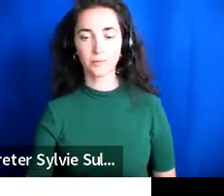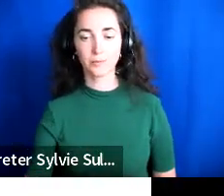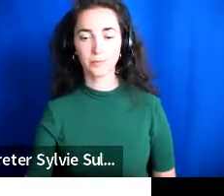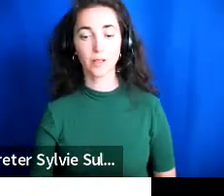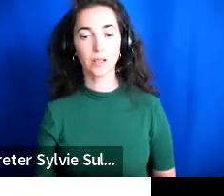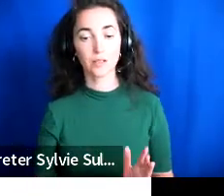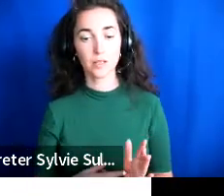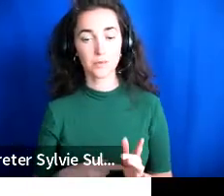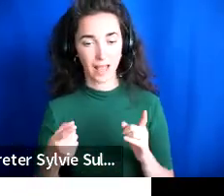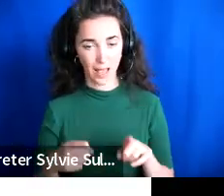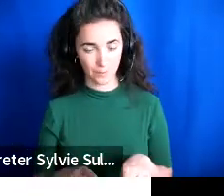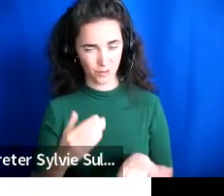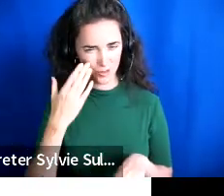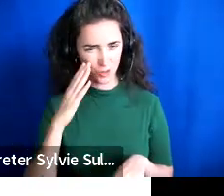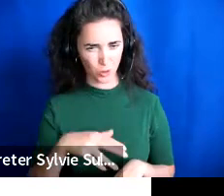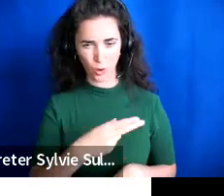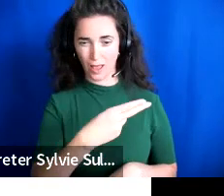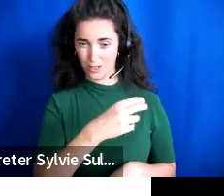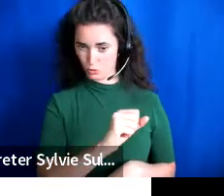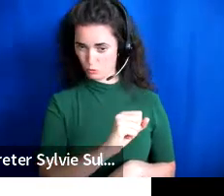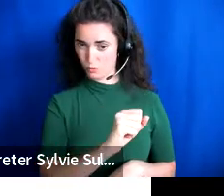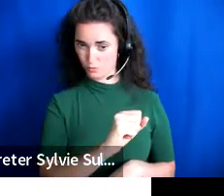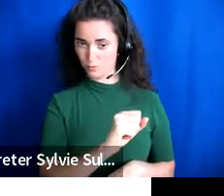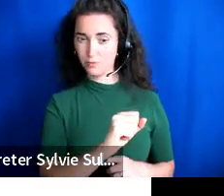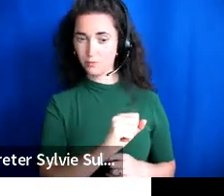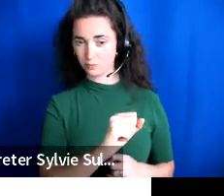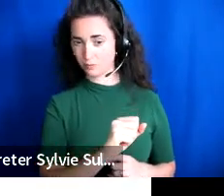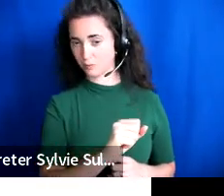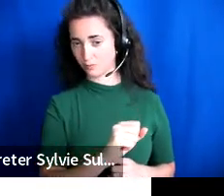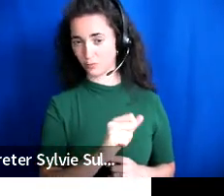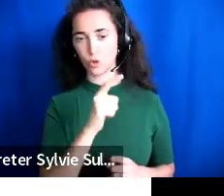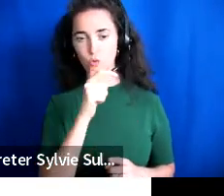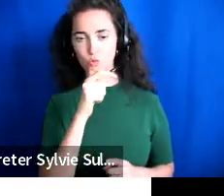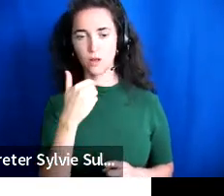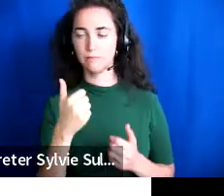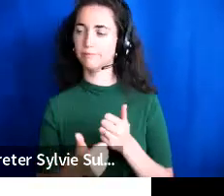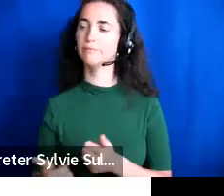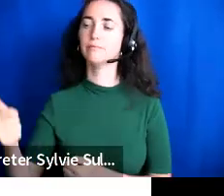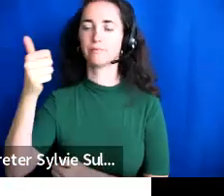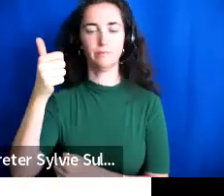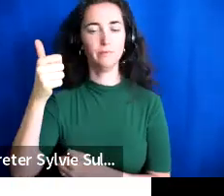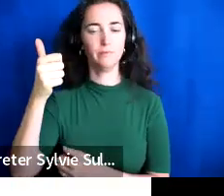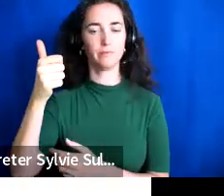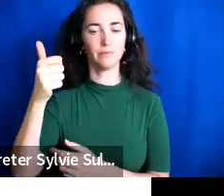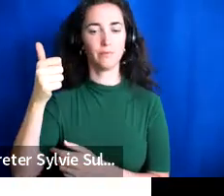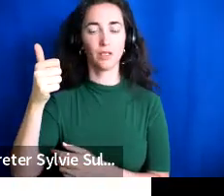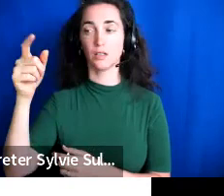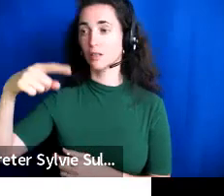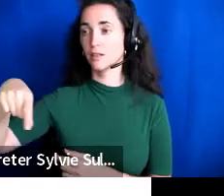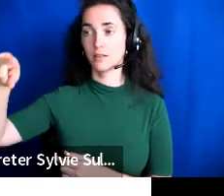Roy Henry offices, and these positions may not be trying to handle those.